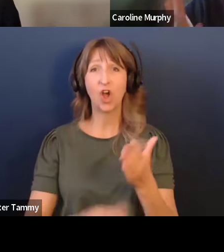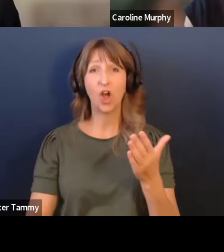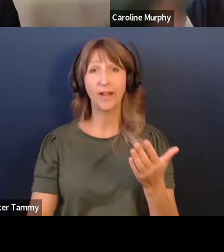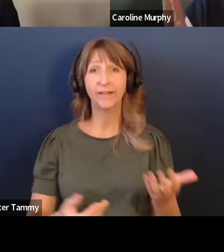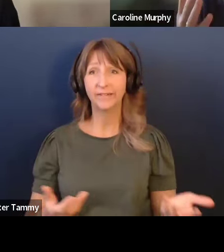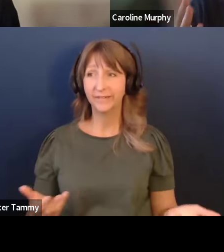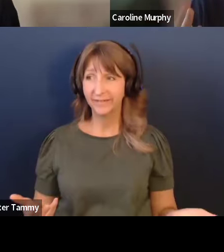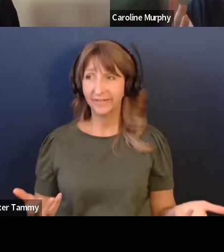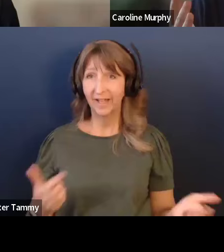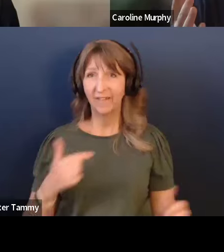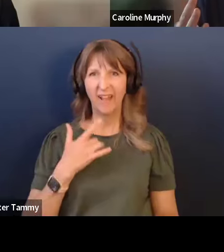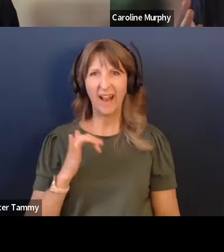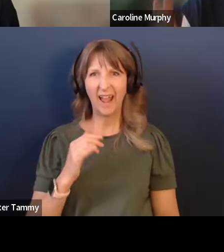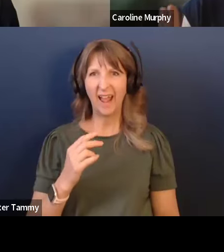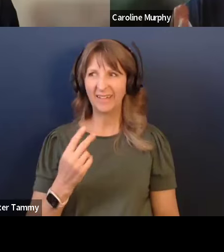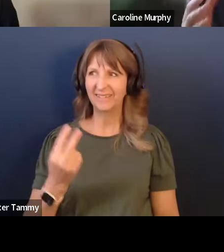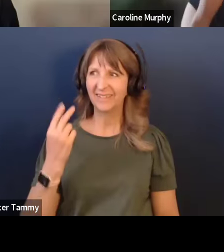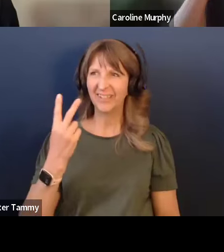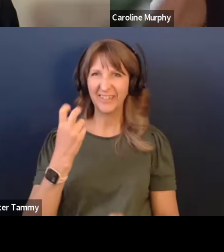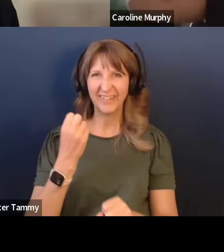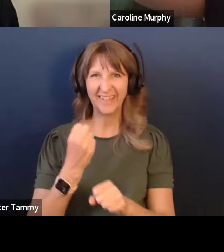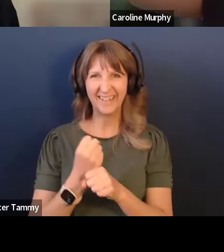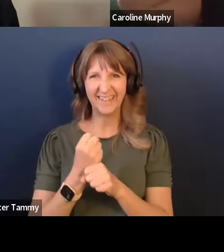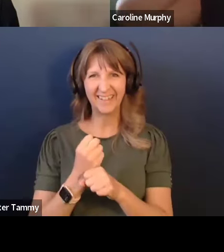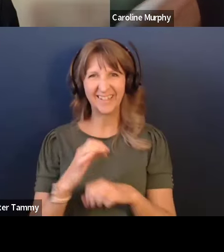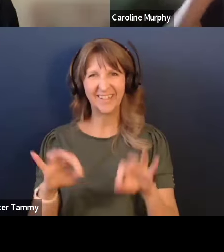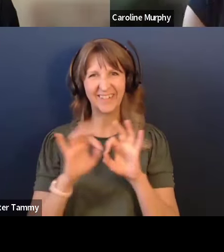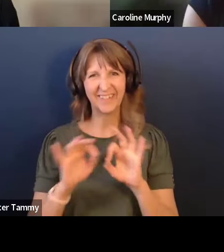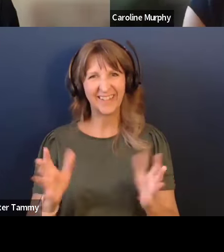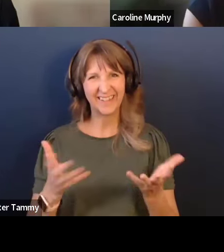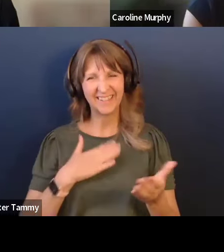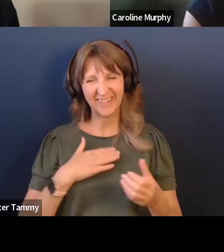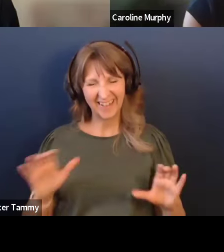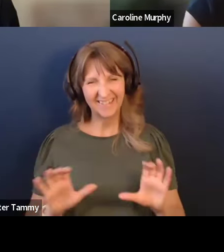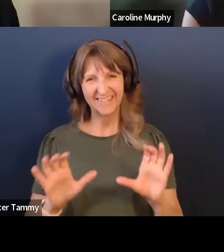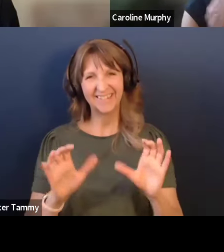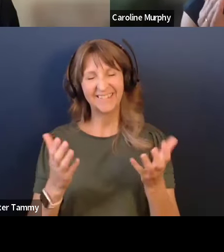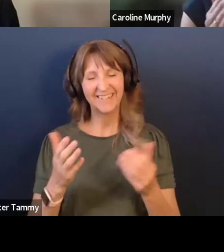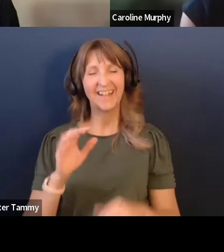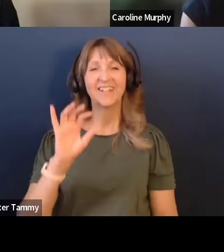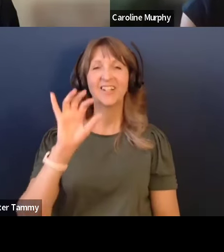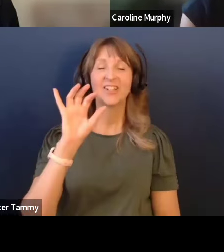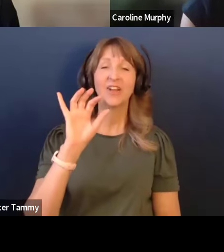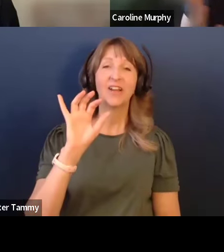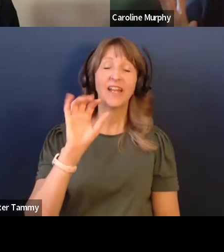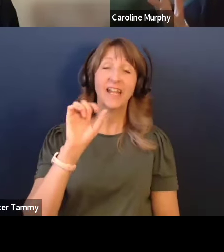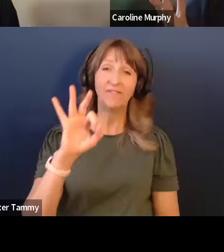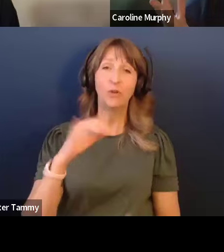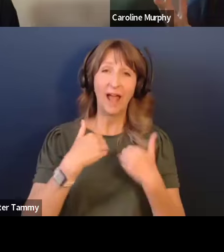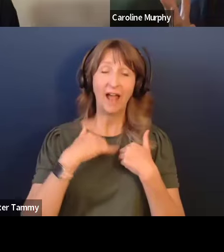did I accomplish anything in the past two years? So having a good basis support, these